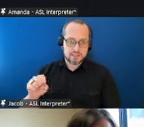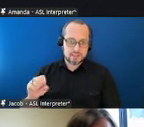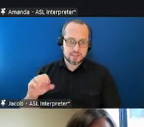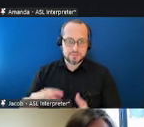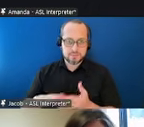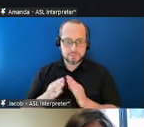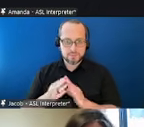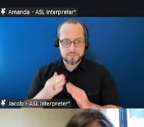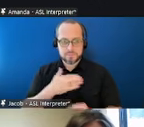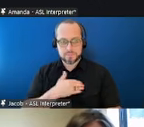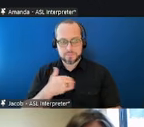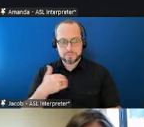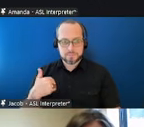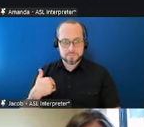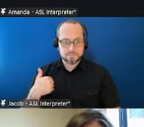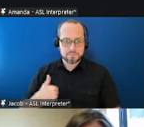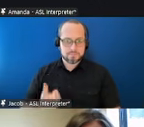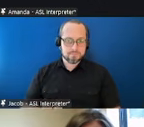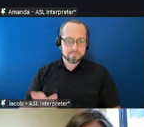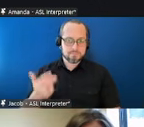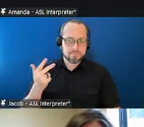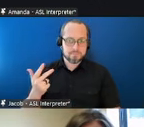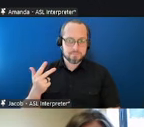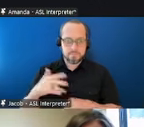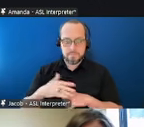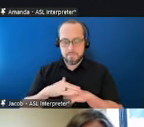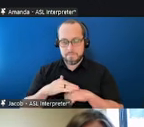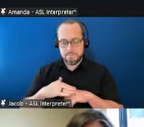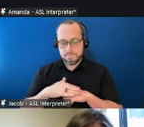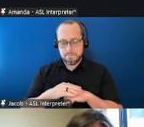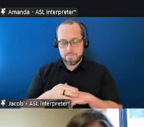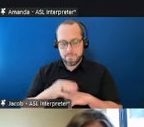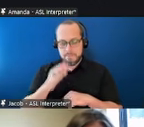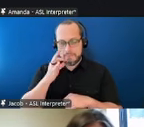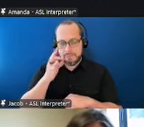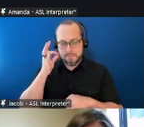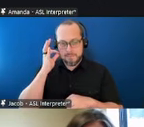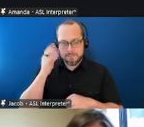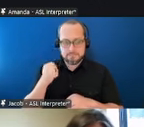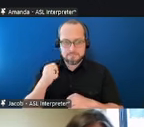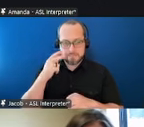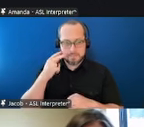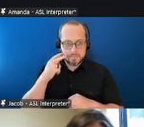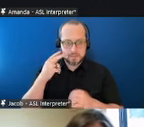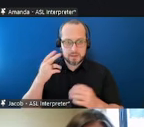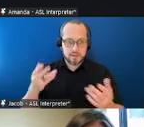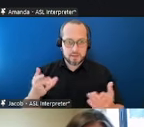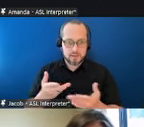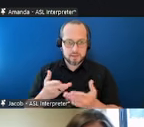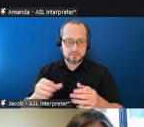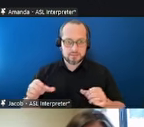We actually have three Indian tribes and tribal communities in our area. We will be engaged with